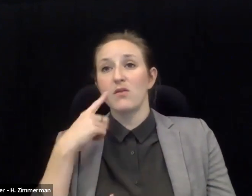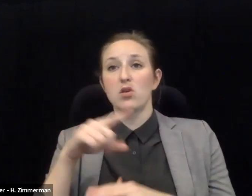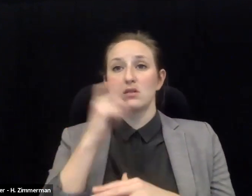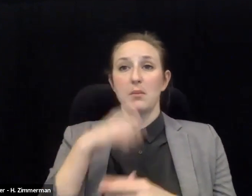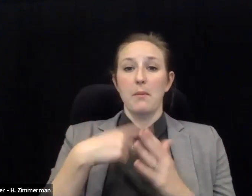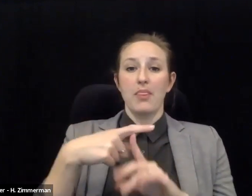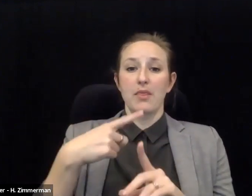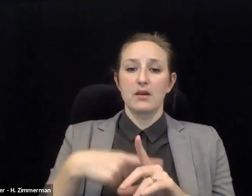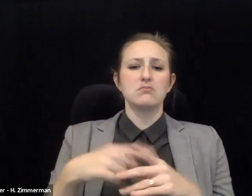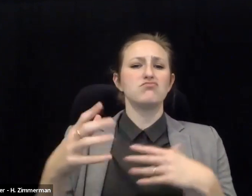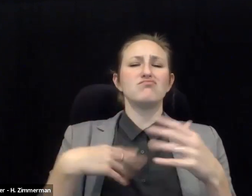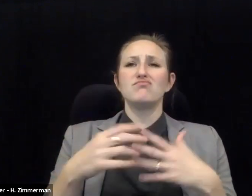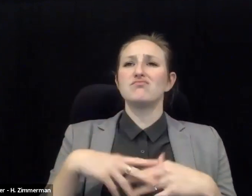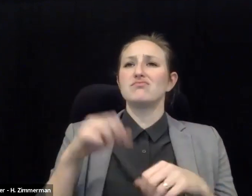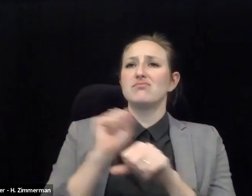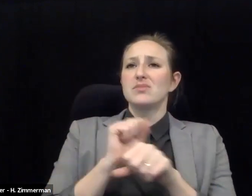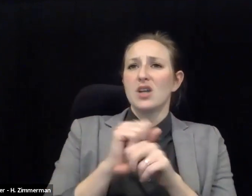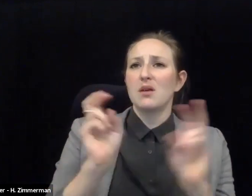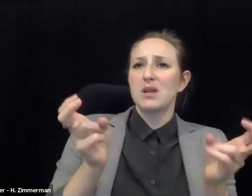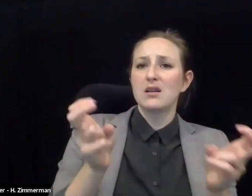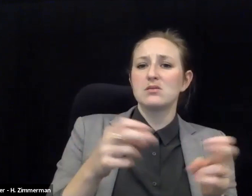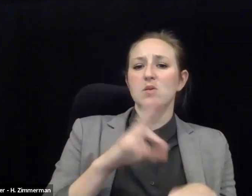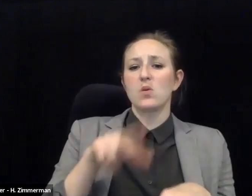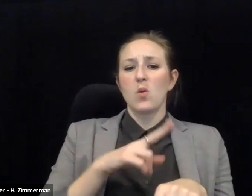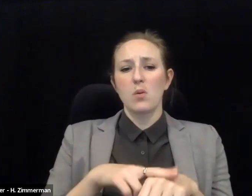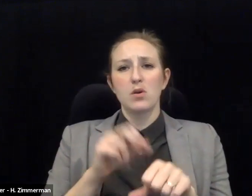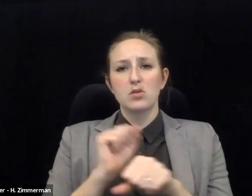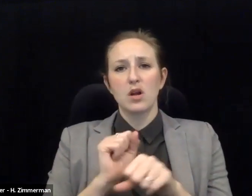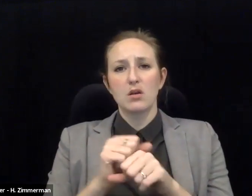job titles and normal job responsibilities.